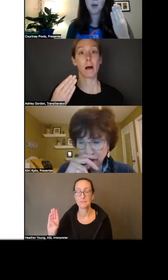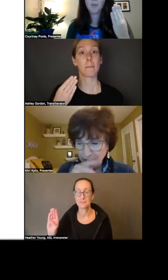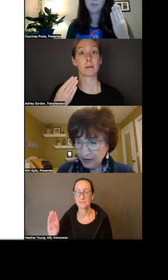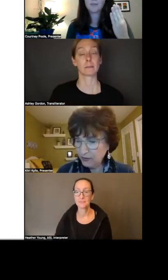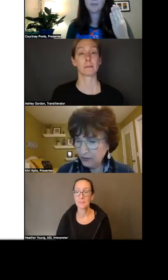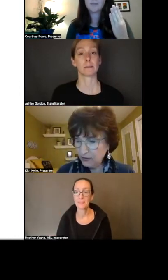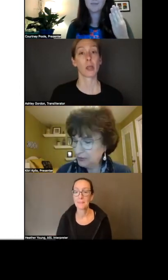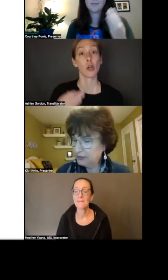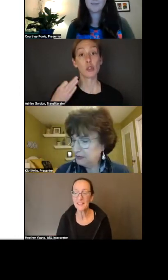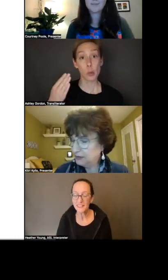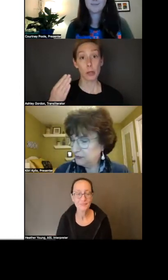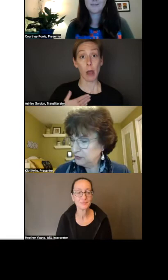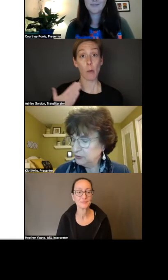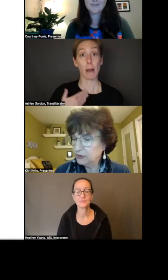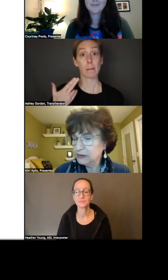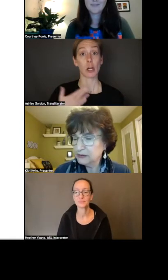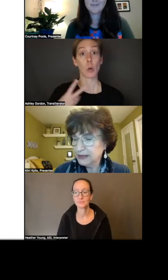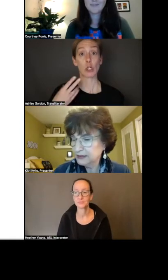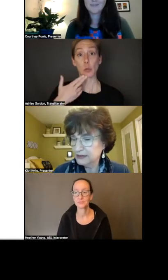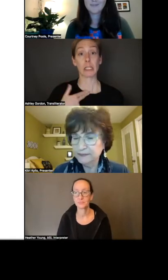So now I'm going to give you a little test.